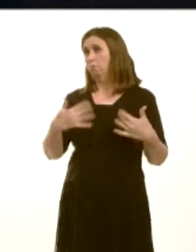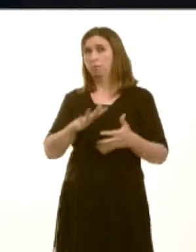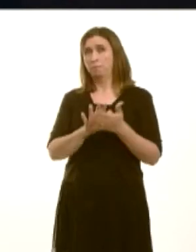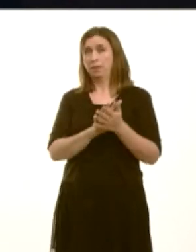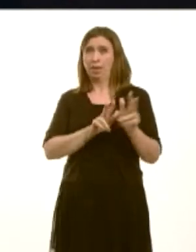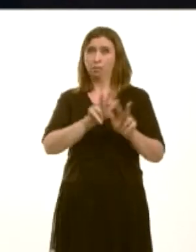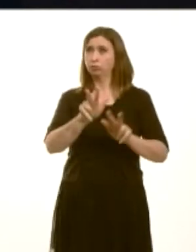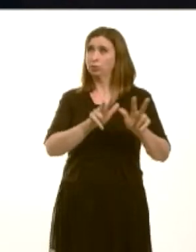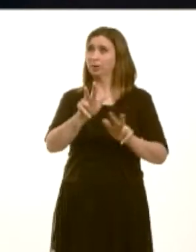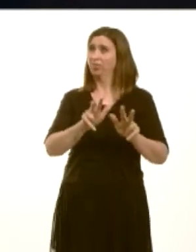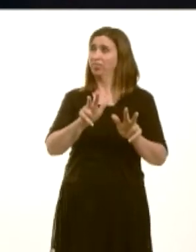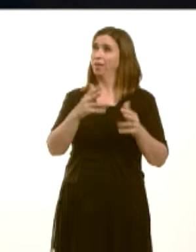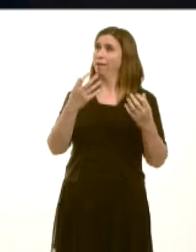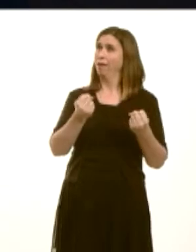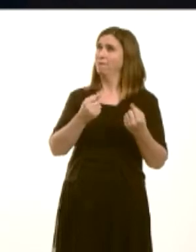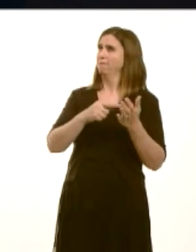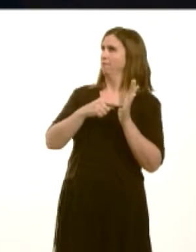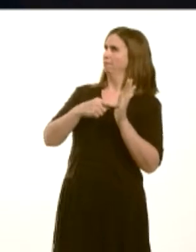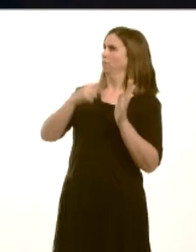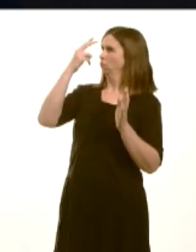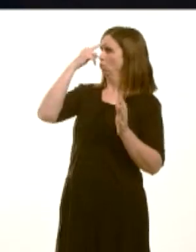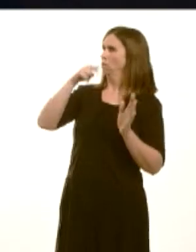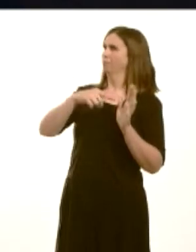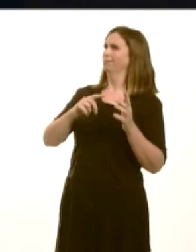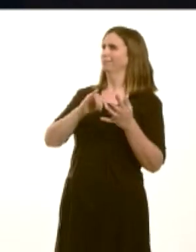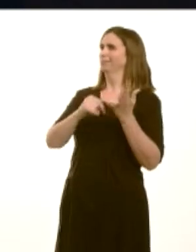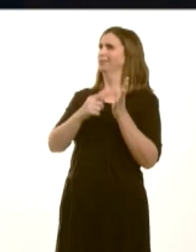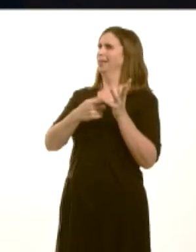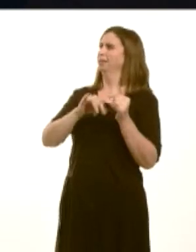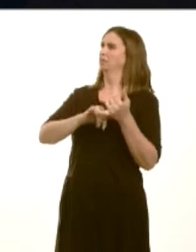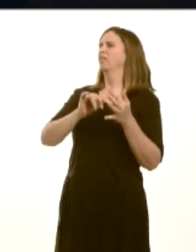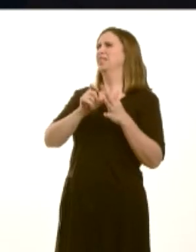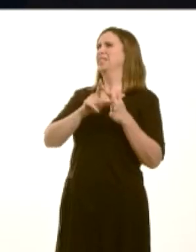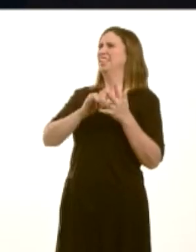fulfilling its Welsh Government designated status of a regional centre, and doing so